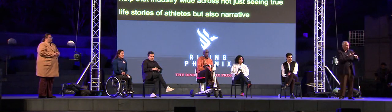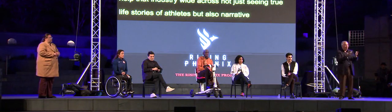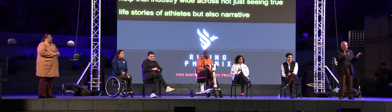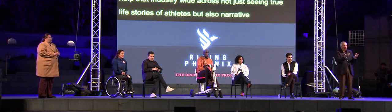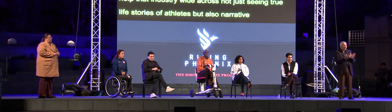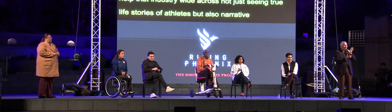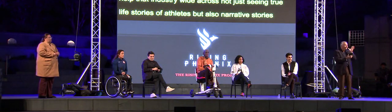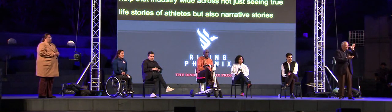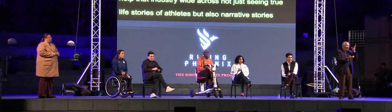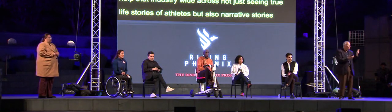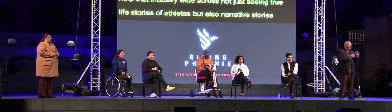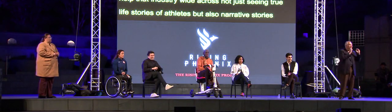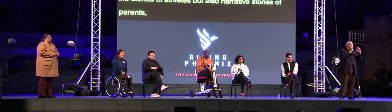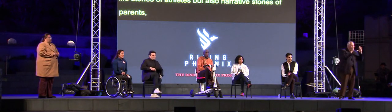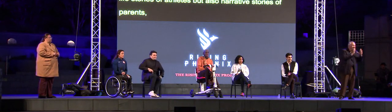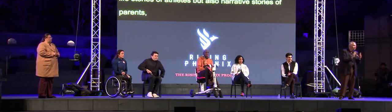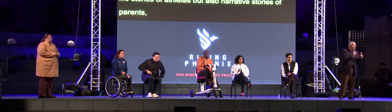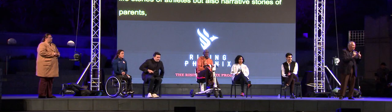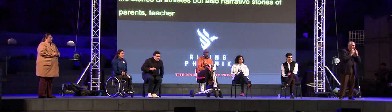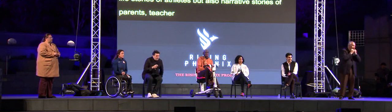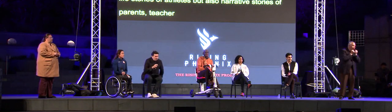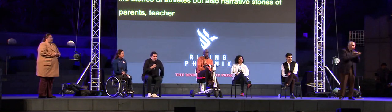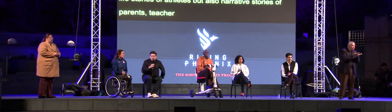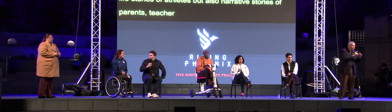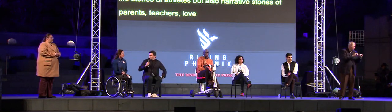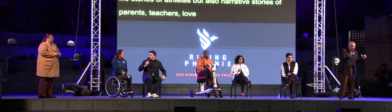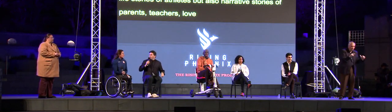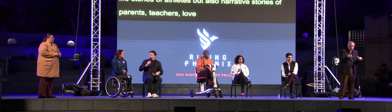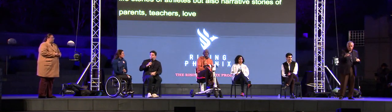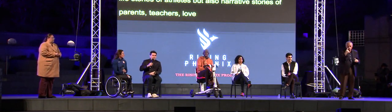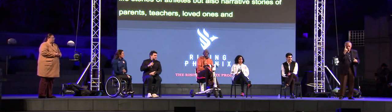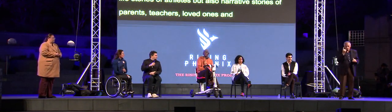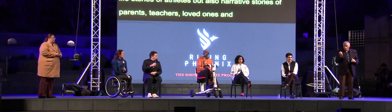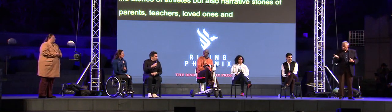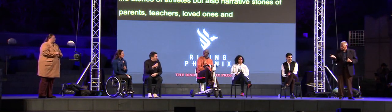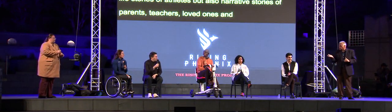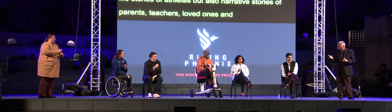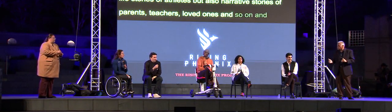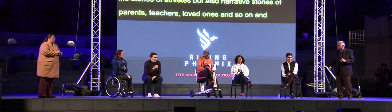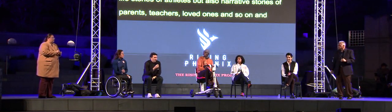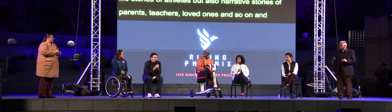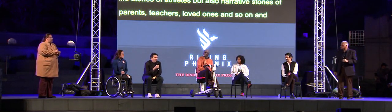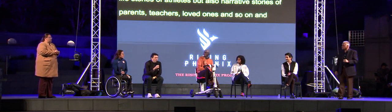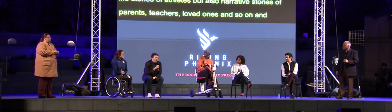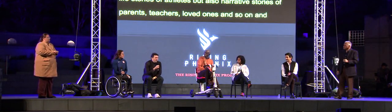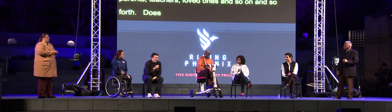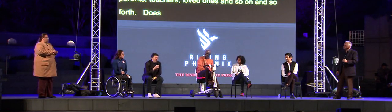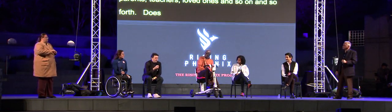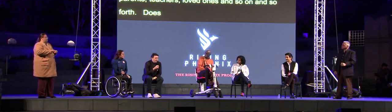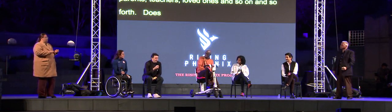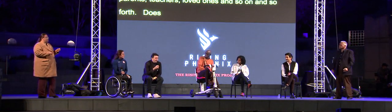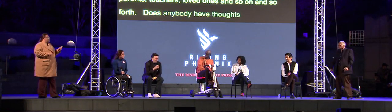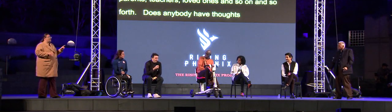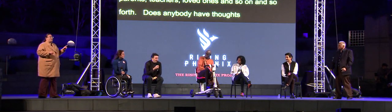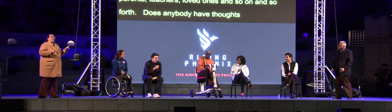teachers, loved ones, so on, and so forth. Does anybody have thoughts on that? One of the things that we're thinking about